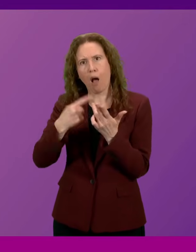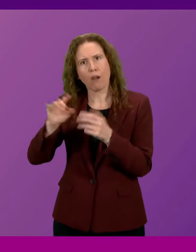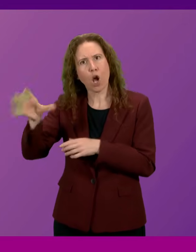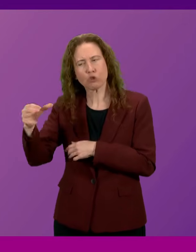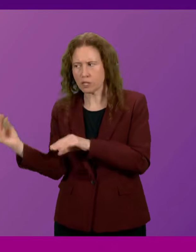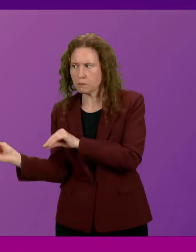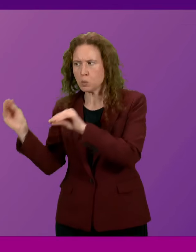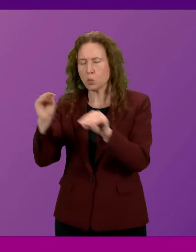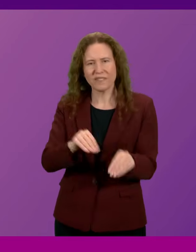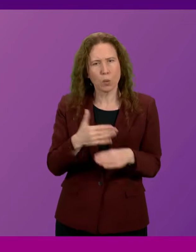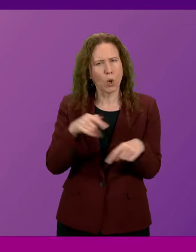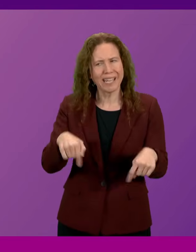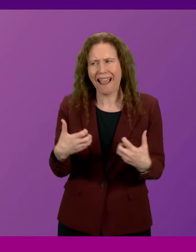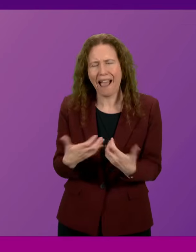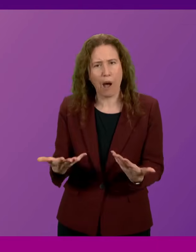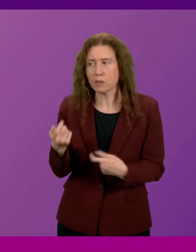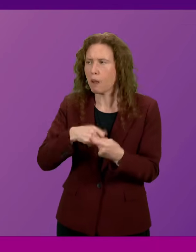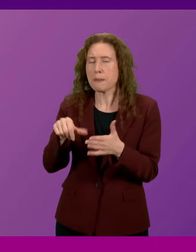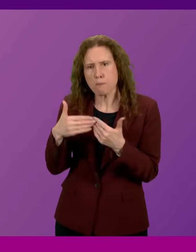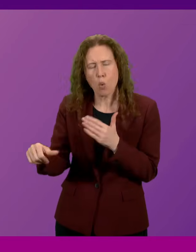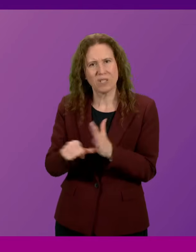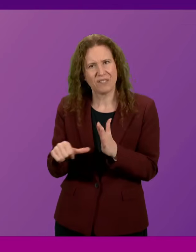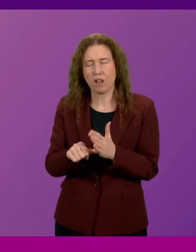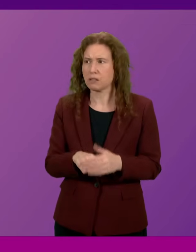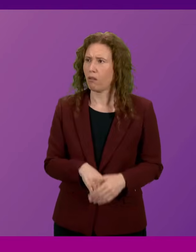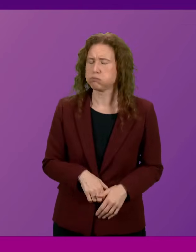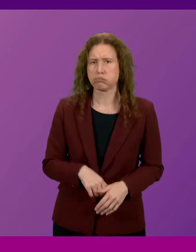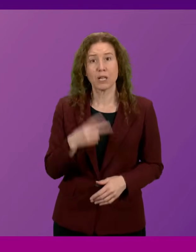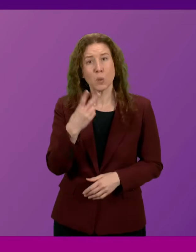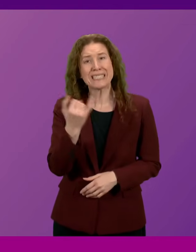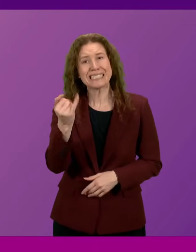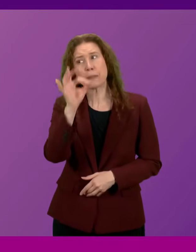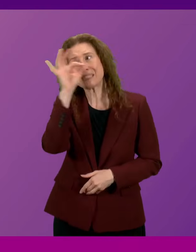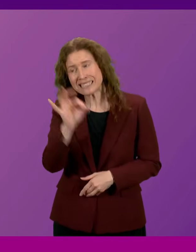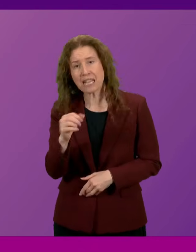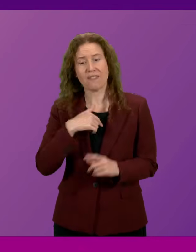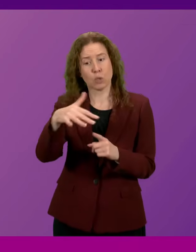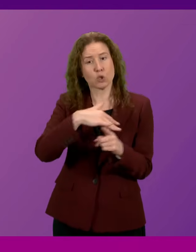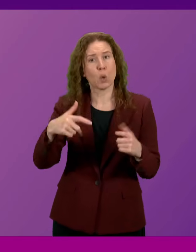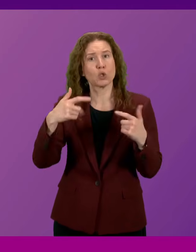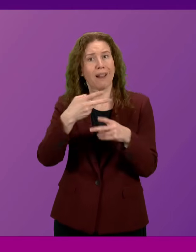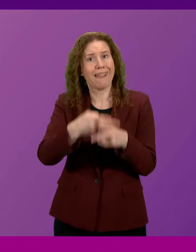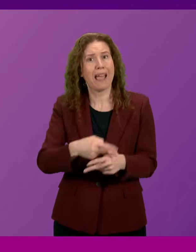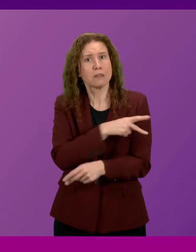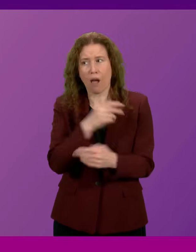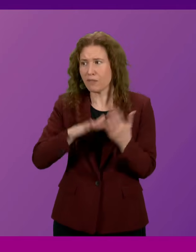in this country. Twenty-six per cent of our social care staff come from other countries,